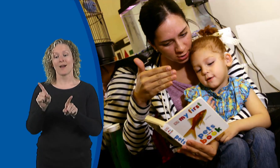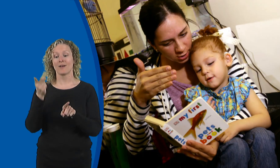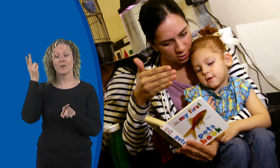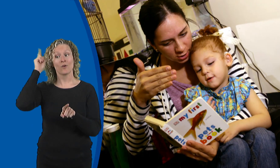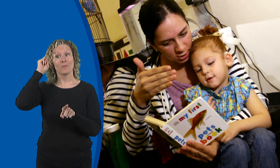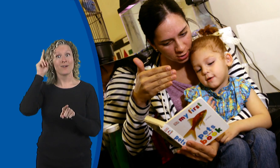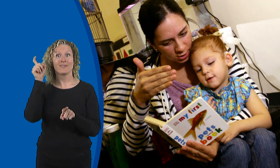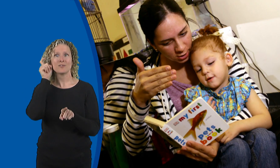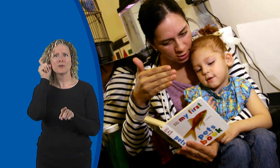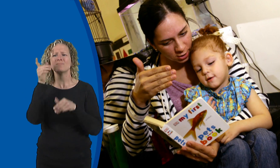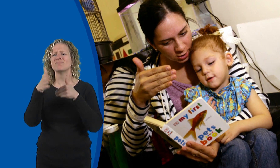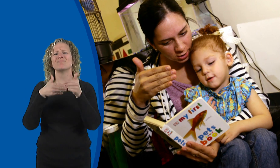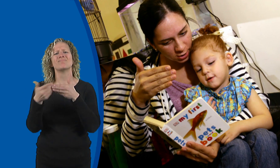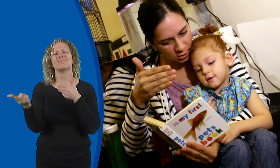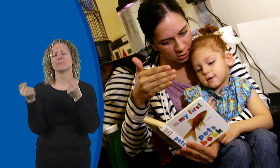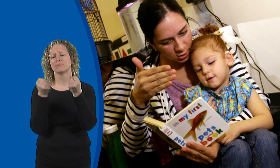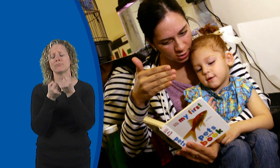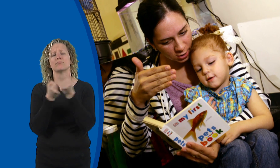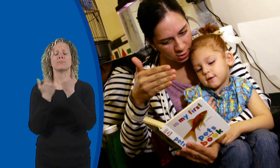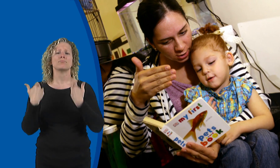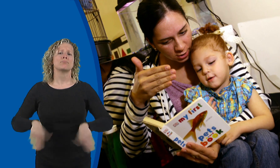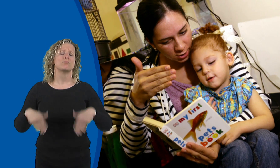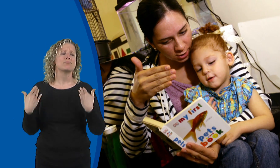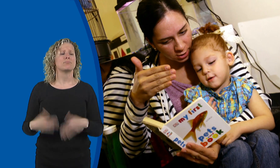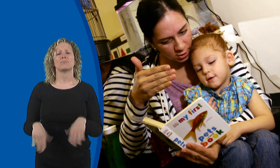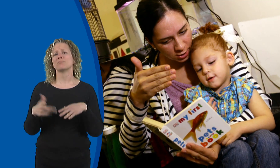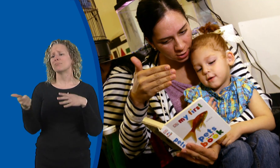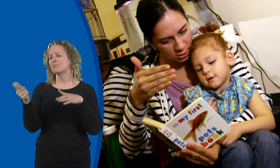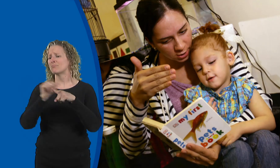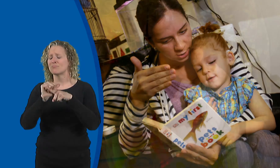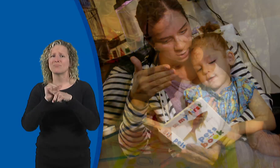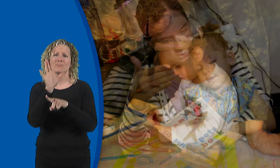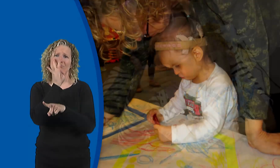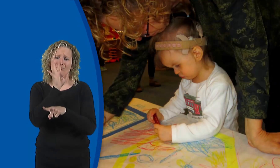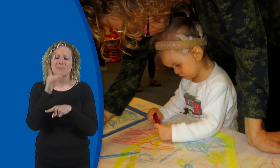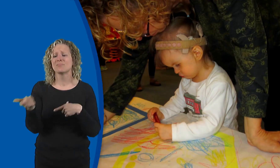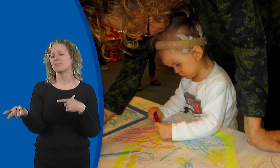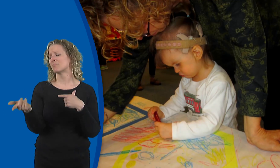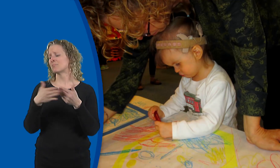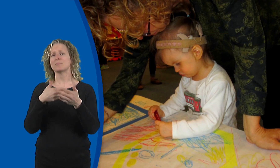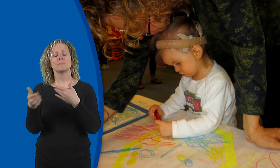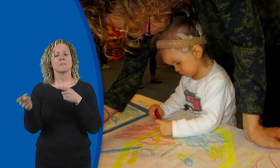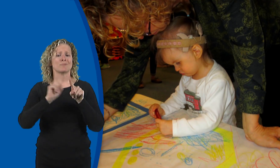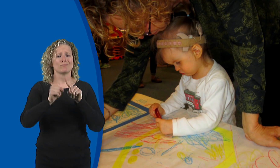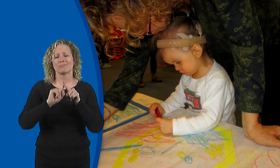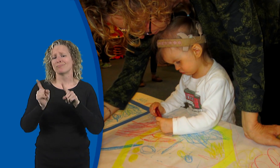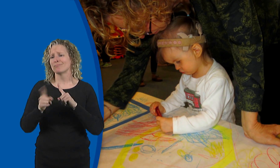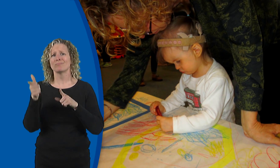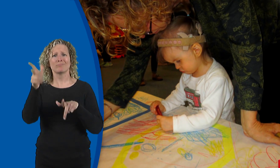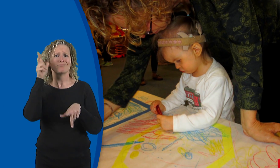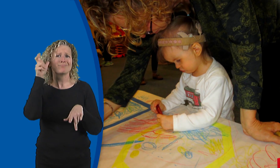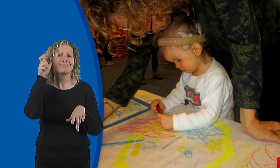Evidence shows us, however, that even after hearing aids